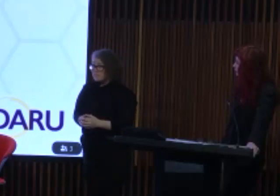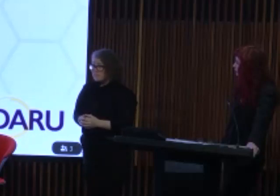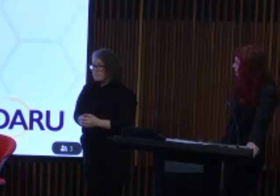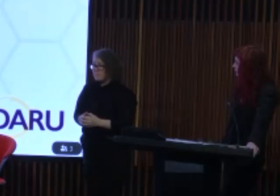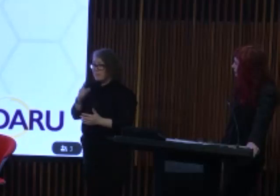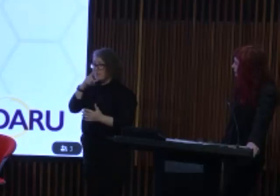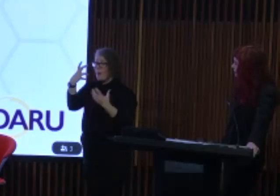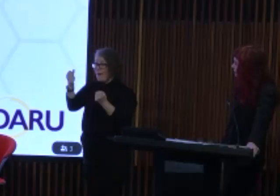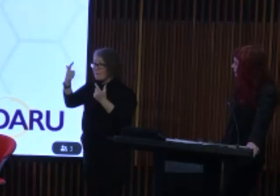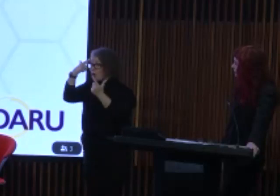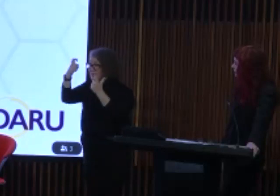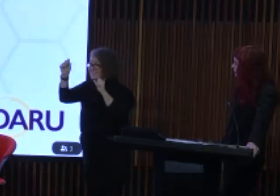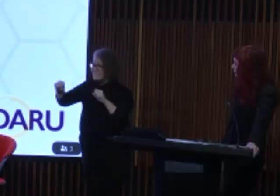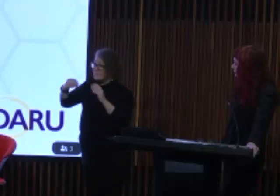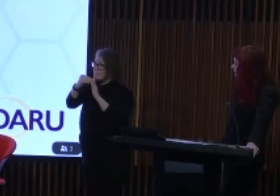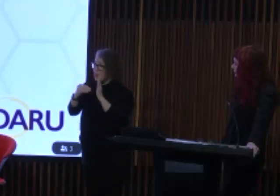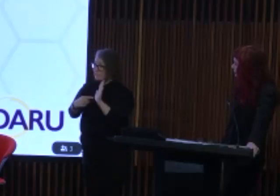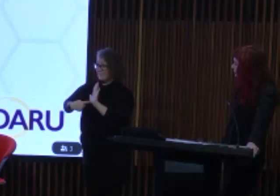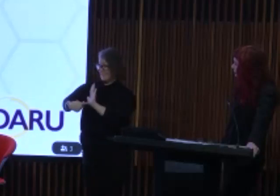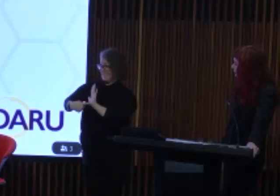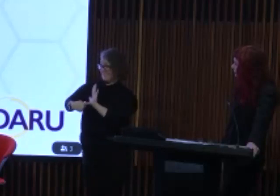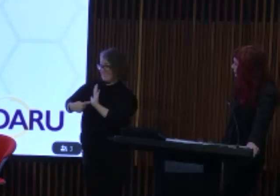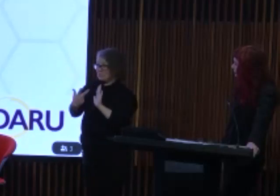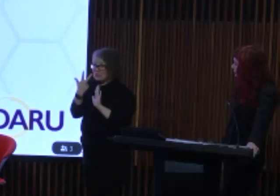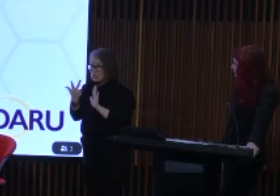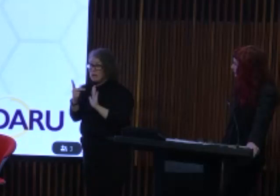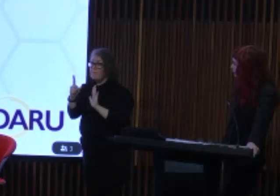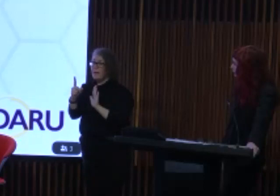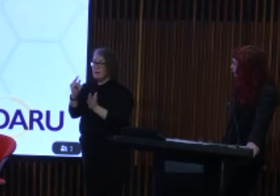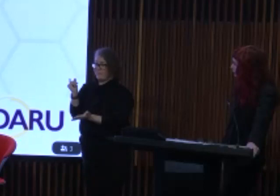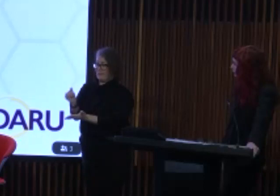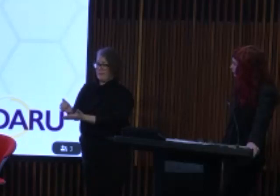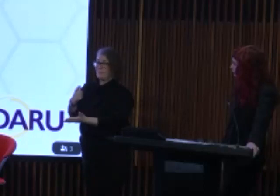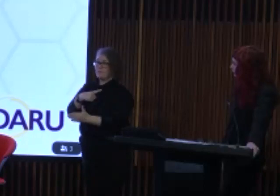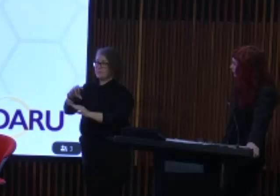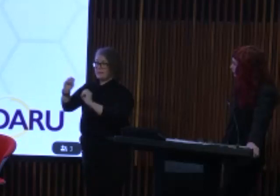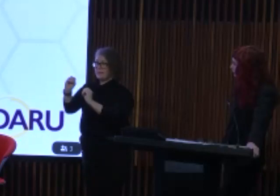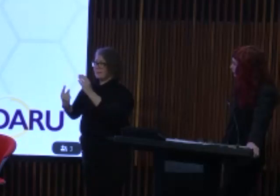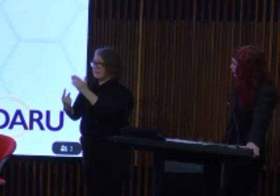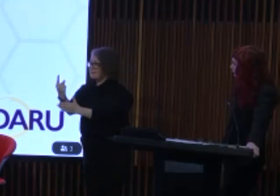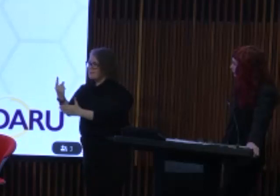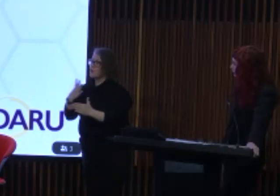great ideas and policy backs it up, but then it fades. Nothing happens, so needs to be